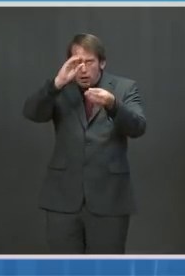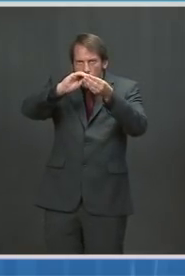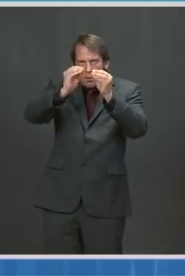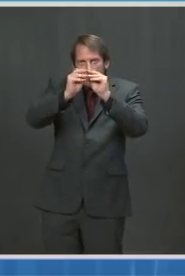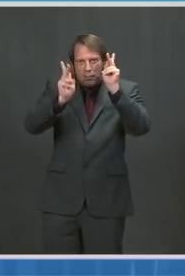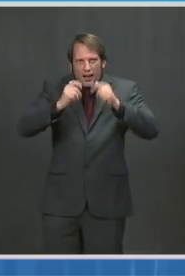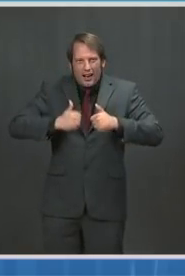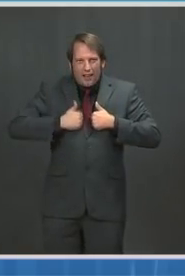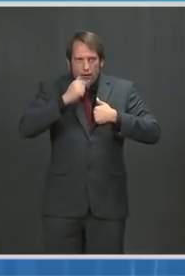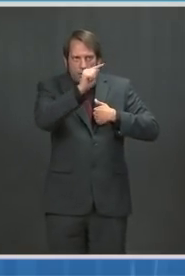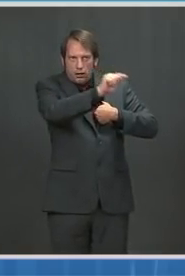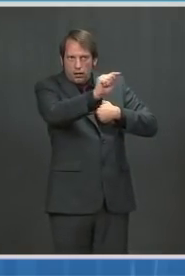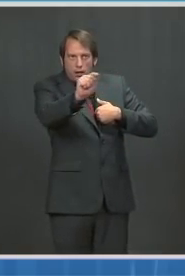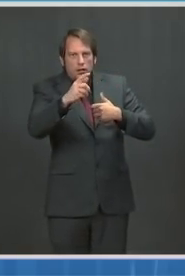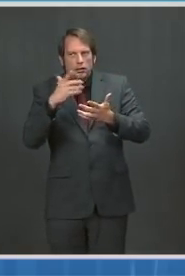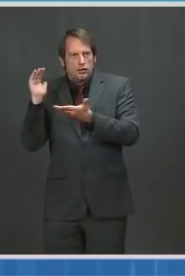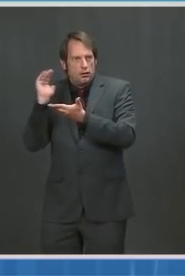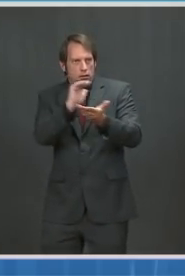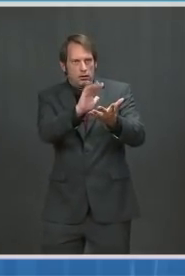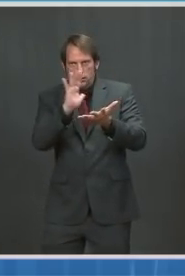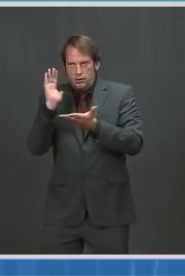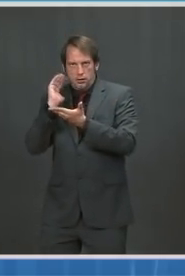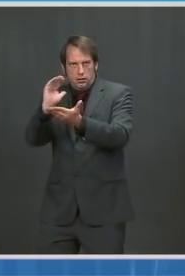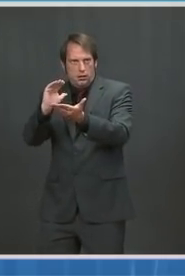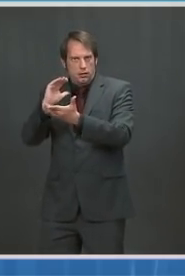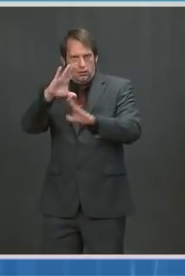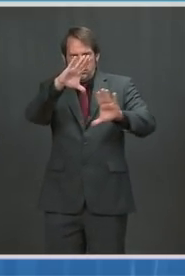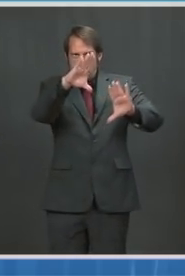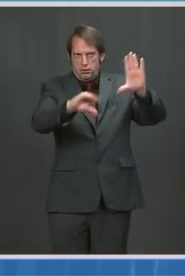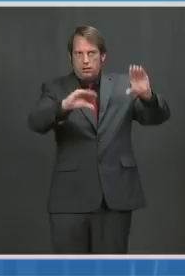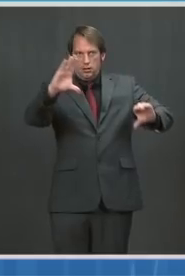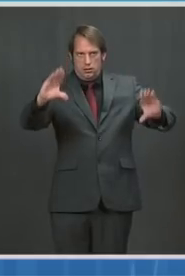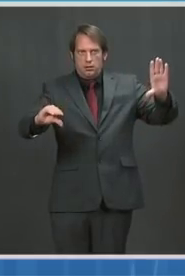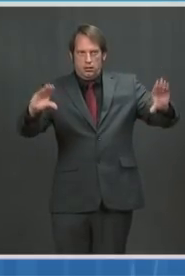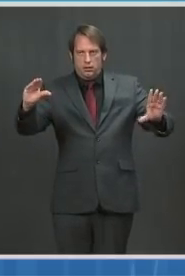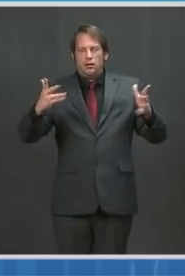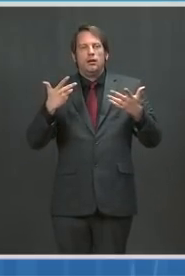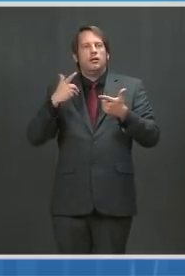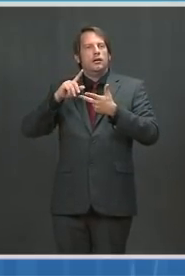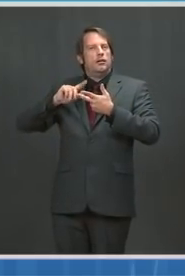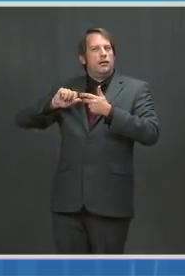where targeted strategies will work. But right now, I would commit to you that we're doing both.